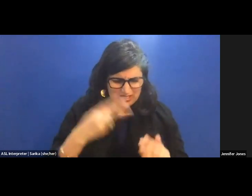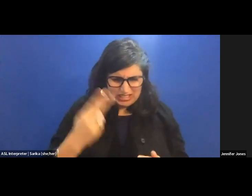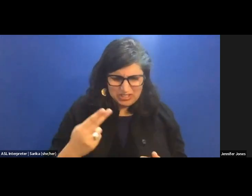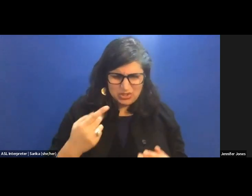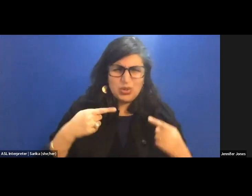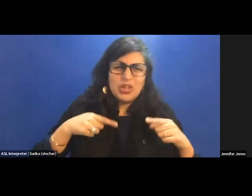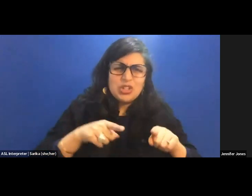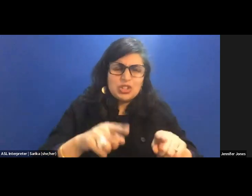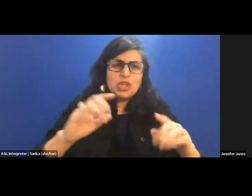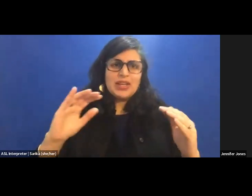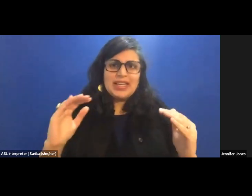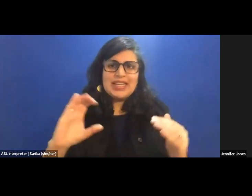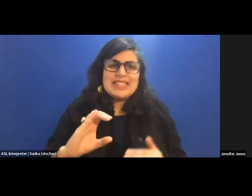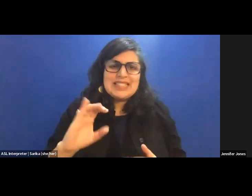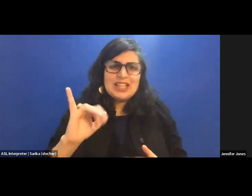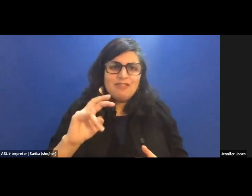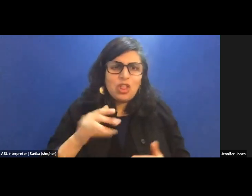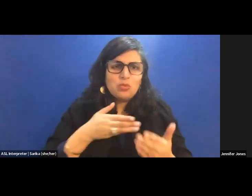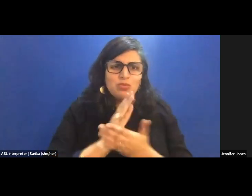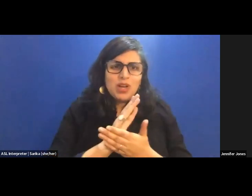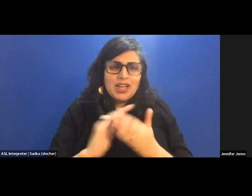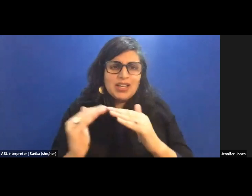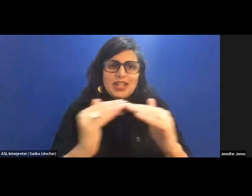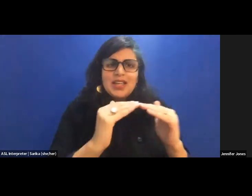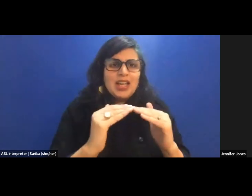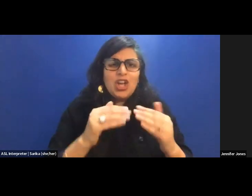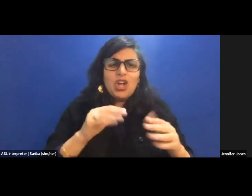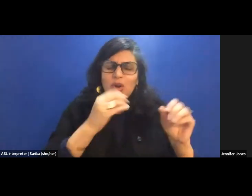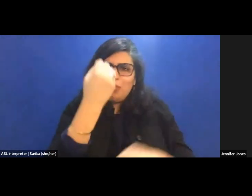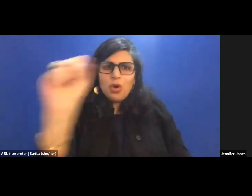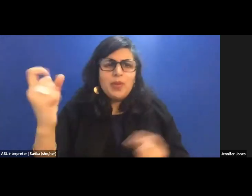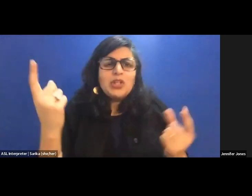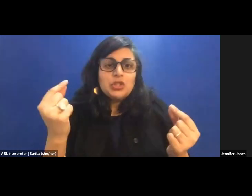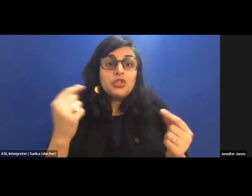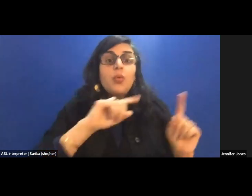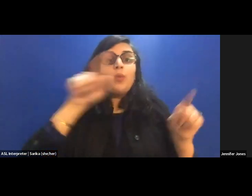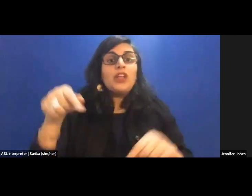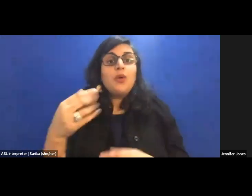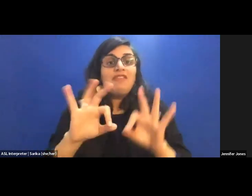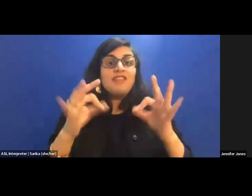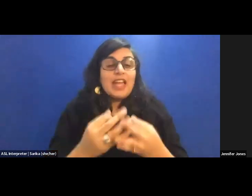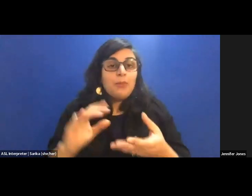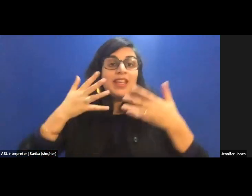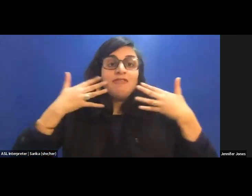attend a protest because she often asked herself when reading history what she would have done during the civil rights